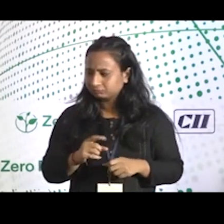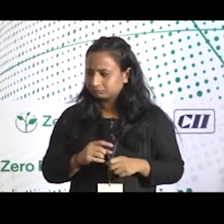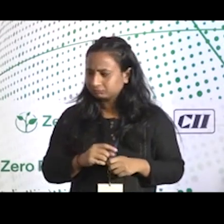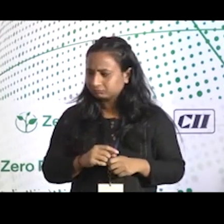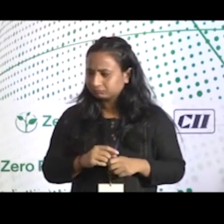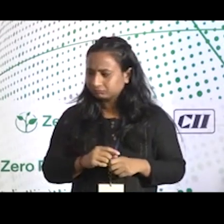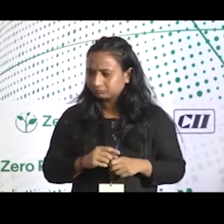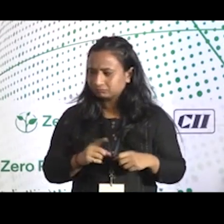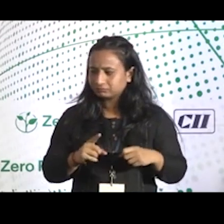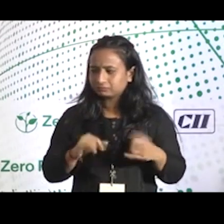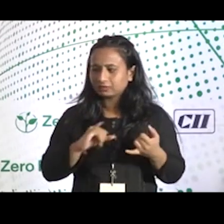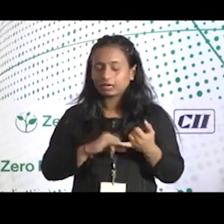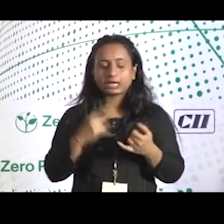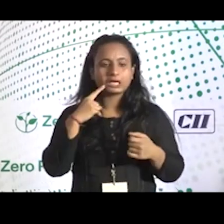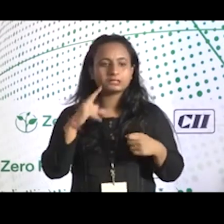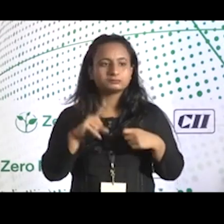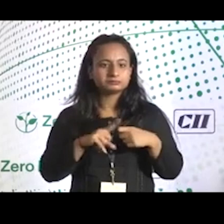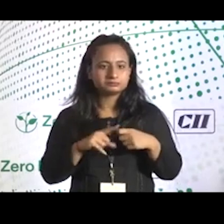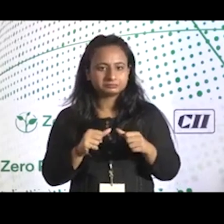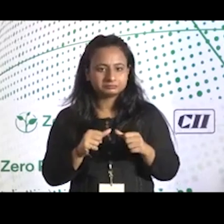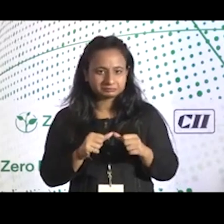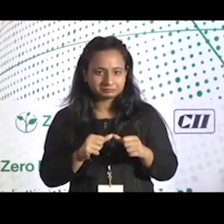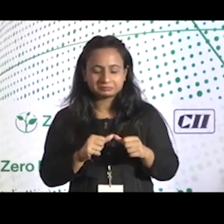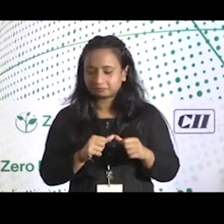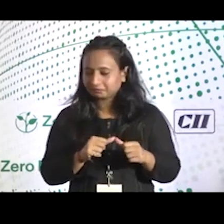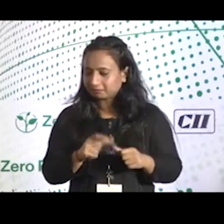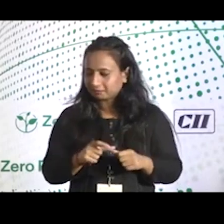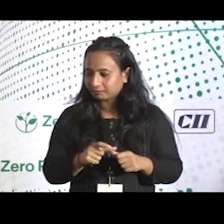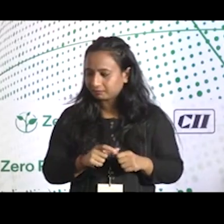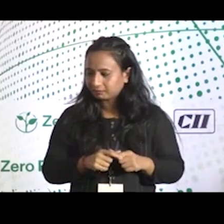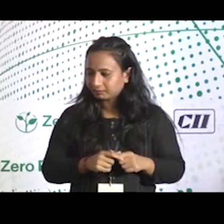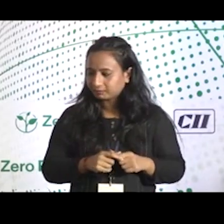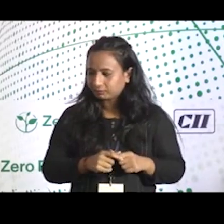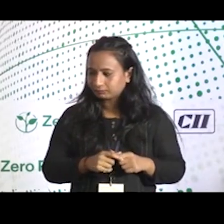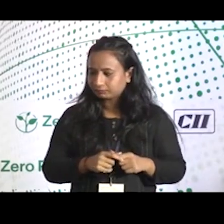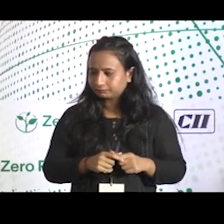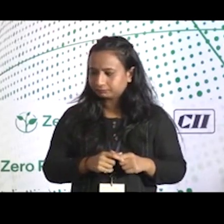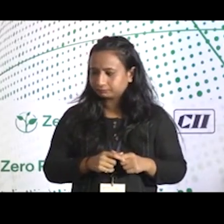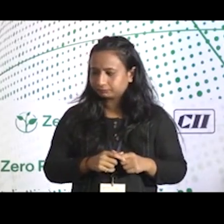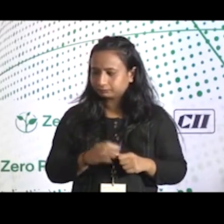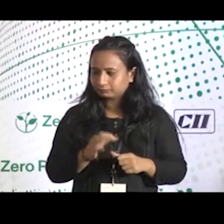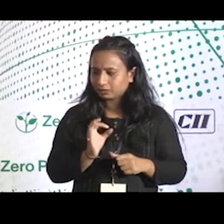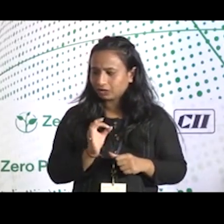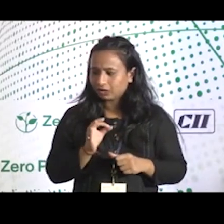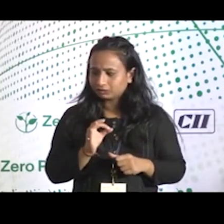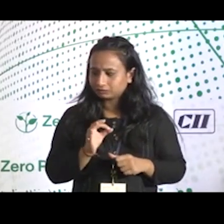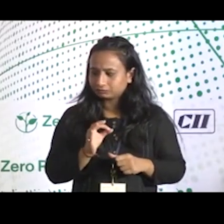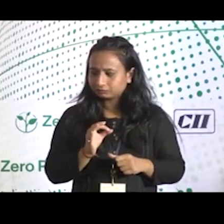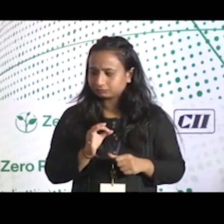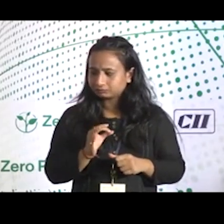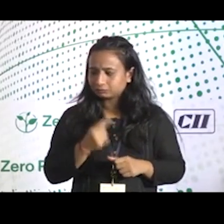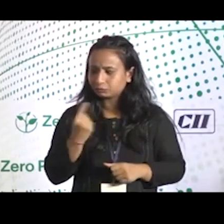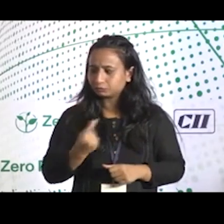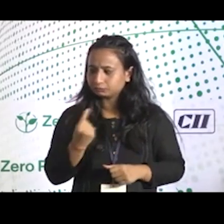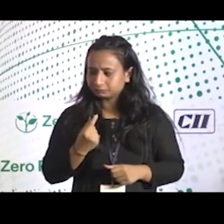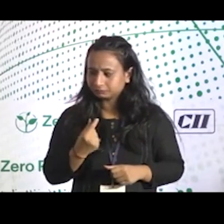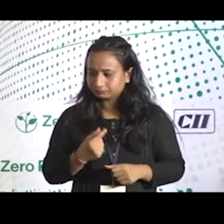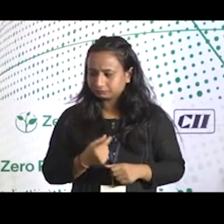He was one of the first people to coined the thing piece of the pyramid. Right. And that has really shaped the impact, investment, opportunity and the market.